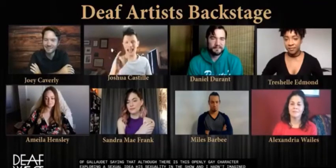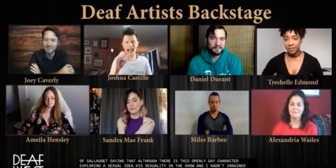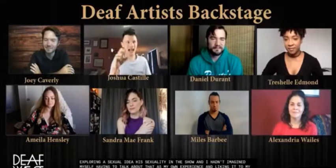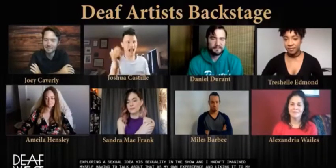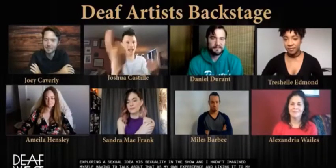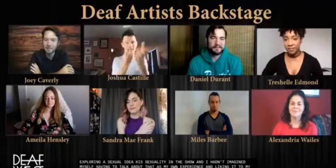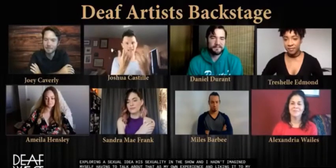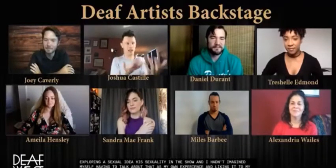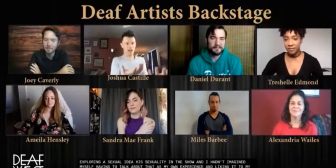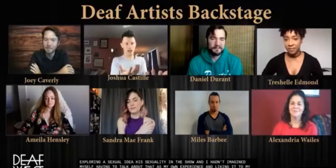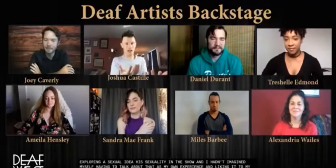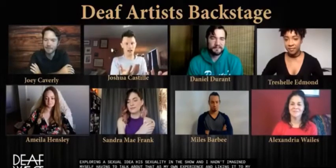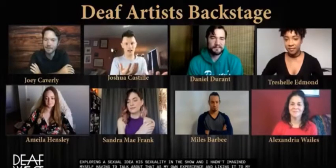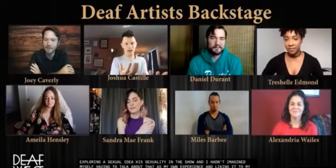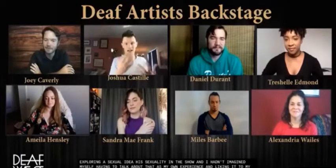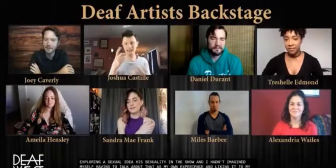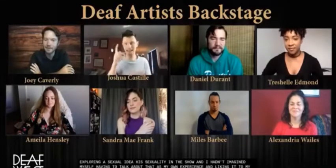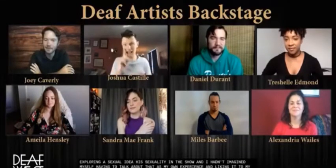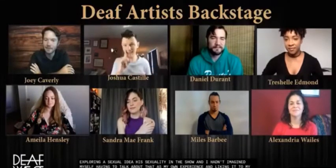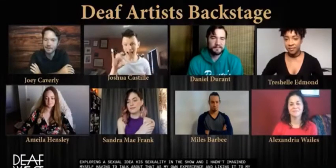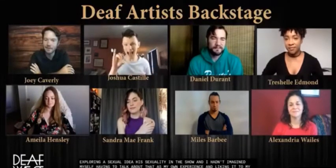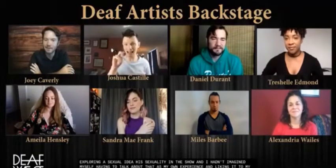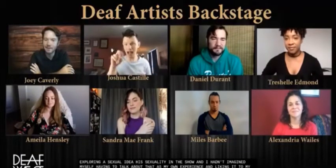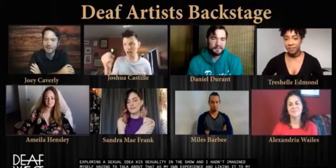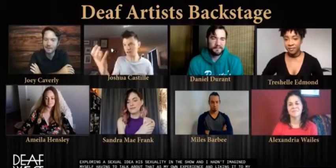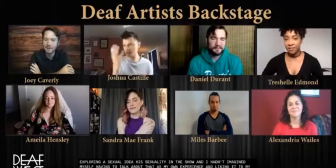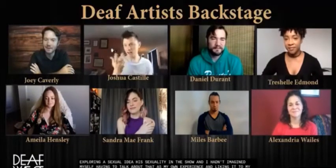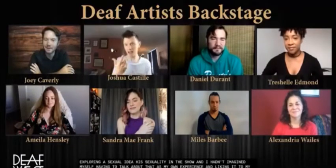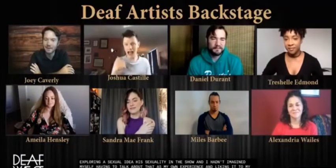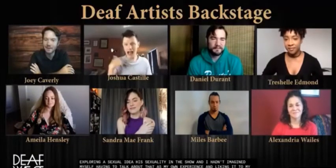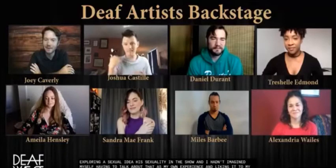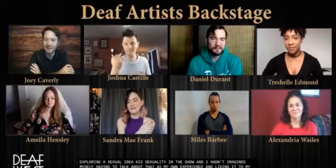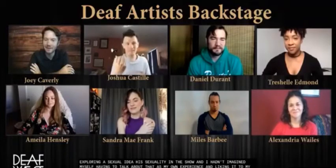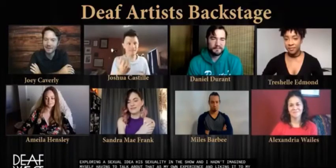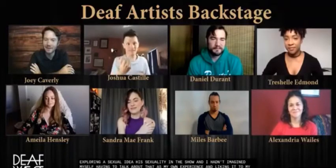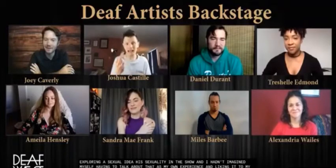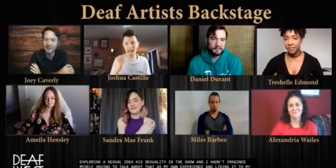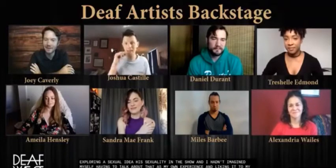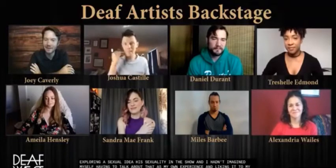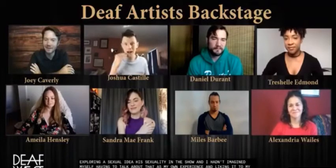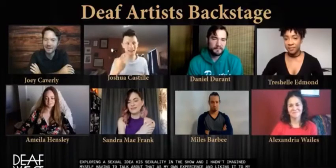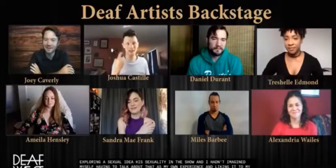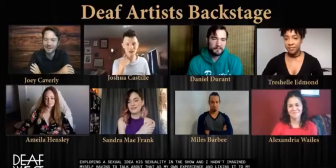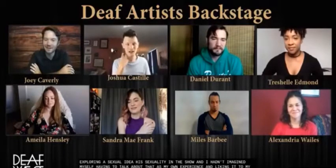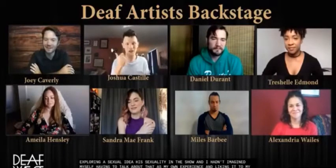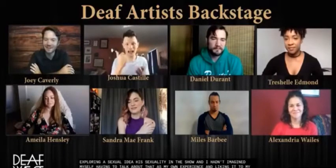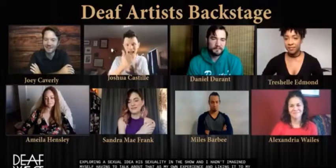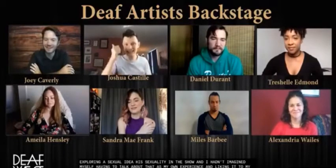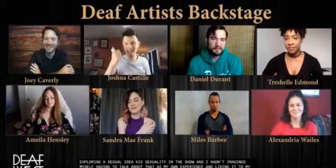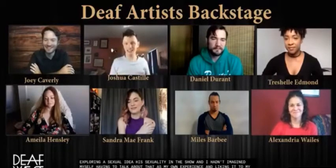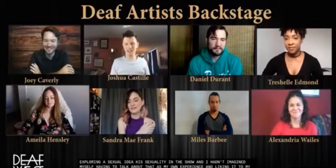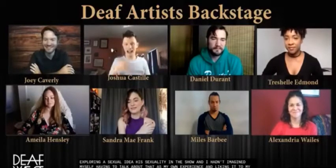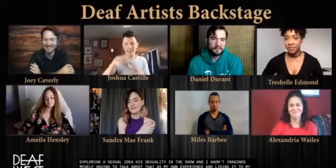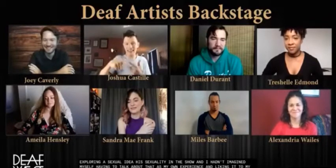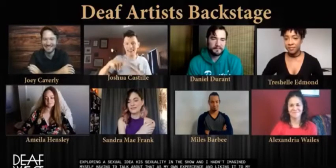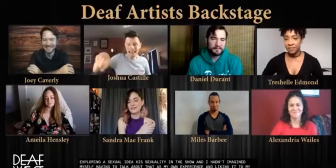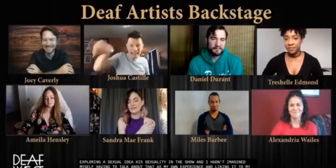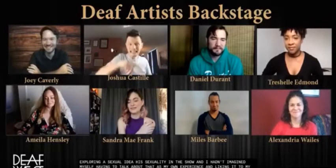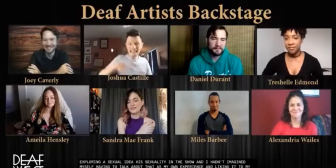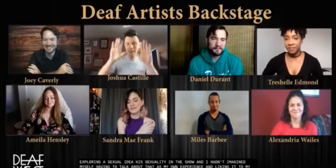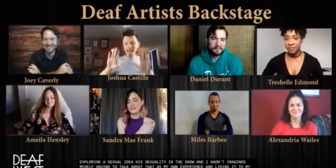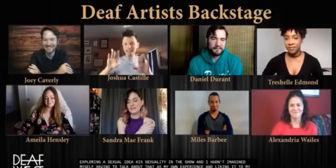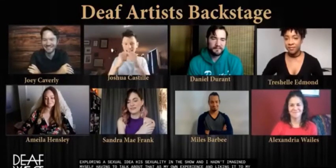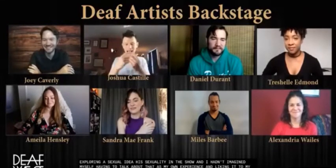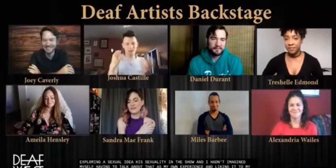And so, people coming to me and Deaf icons, and Russell (Harvard), and Marlee (Matlin)